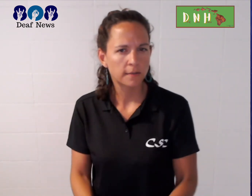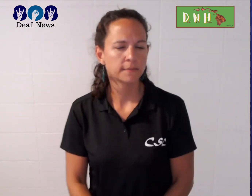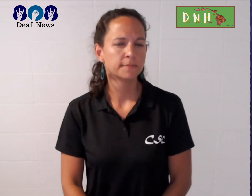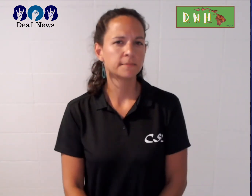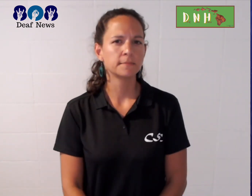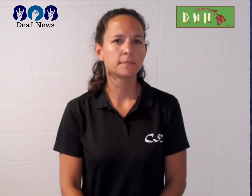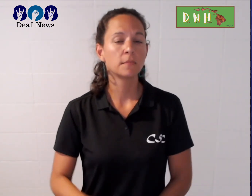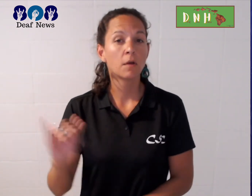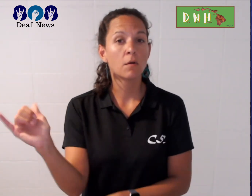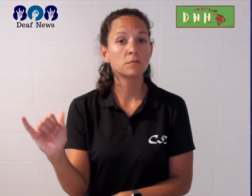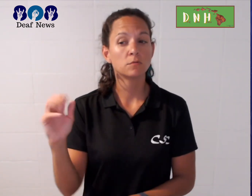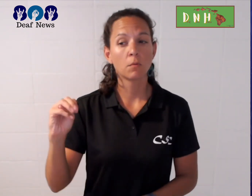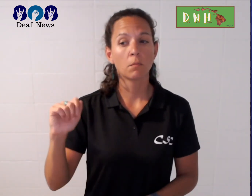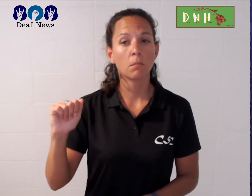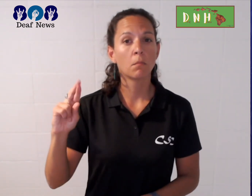this decision.